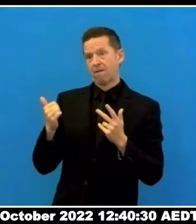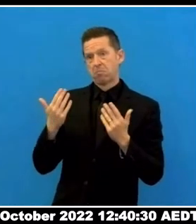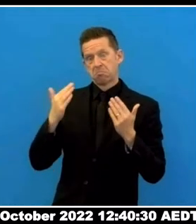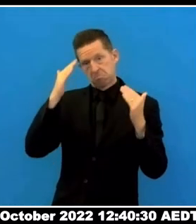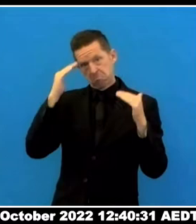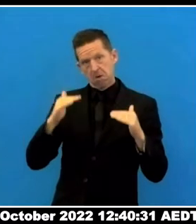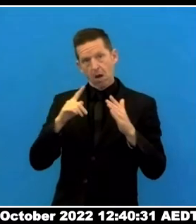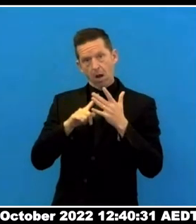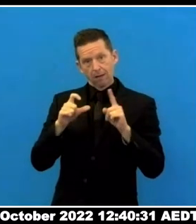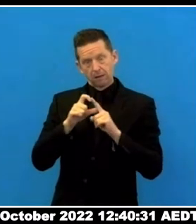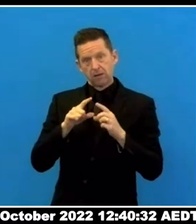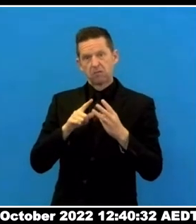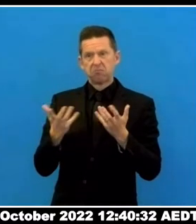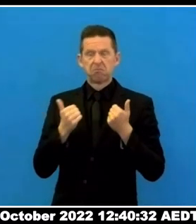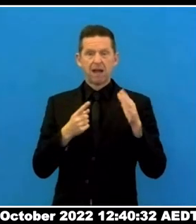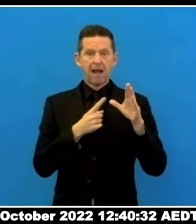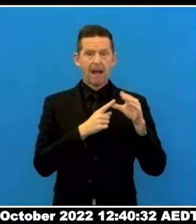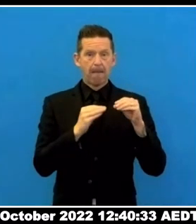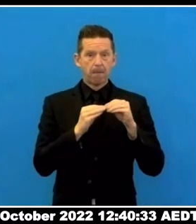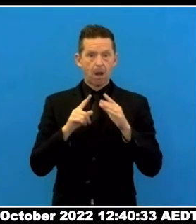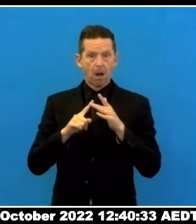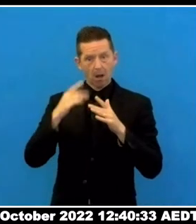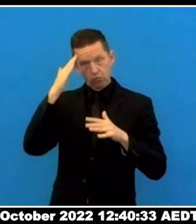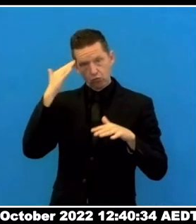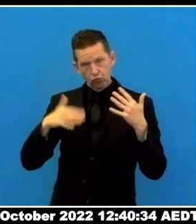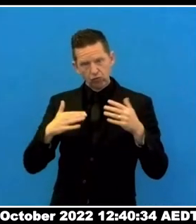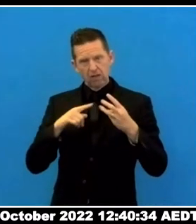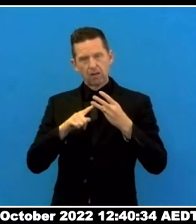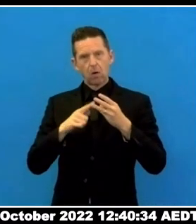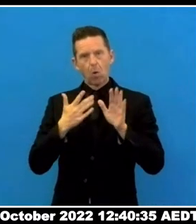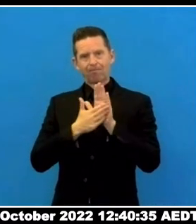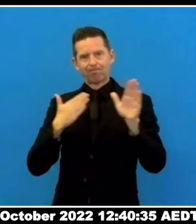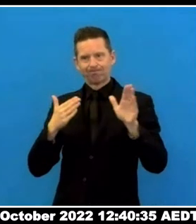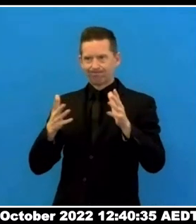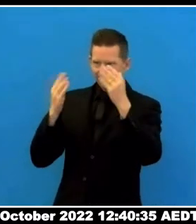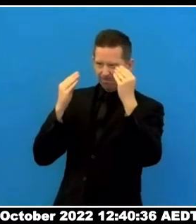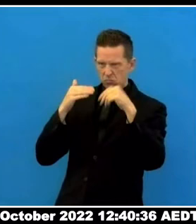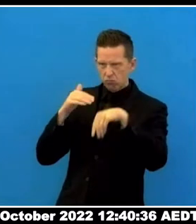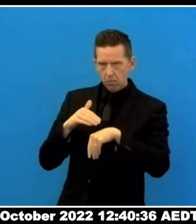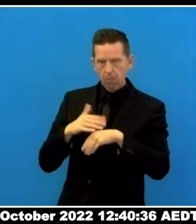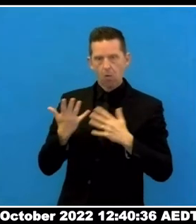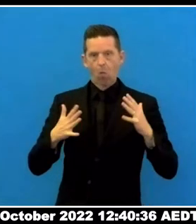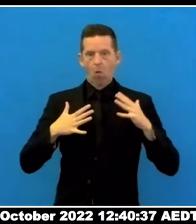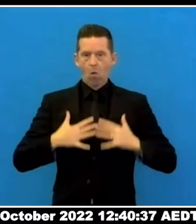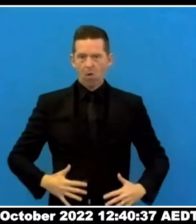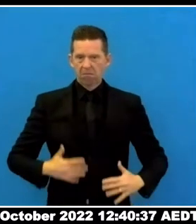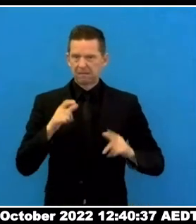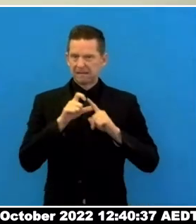acquired brain injury, developmental disorder, or quite significant physical or mobility disability,